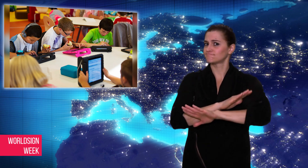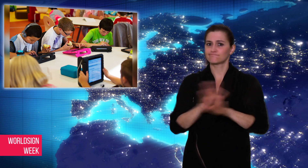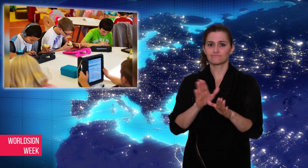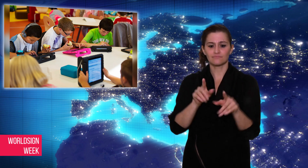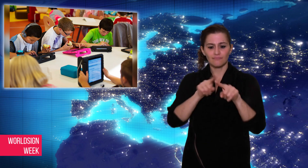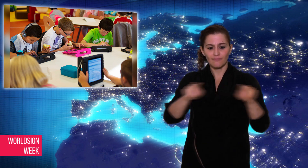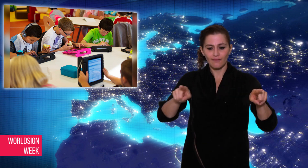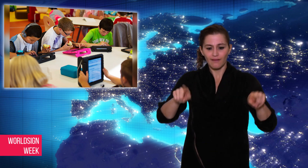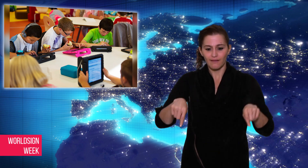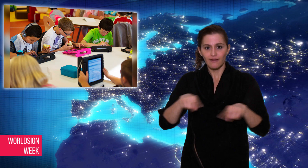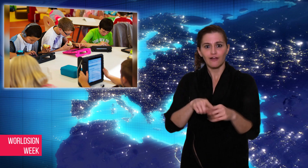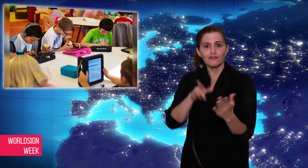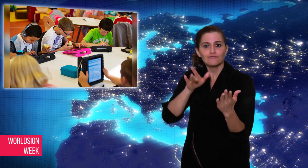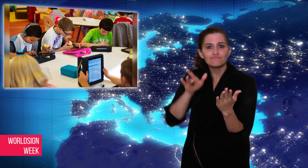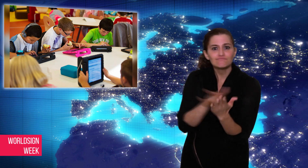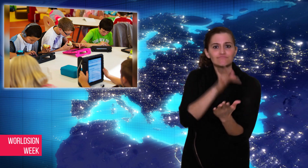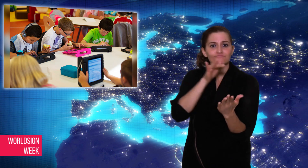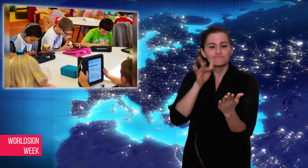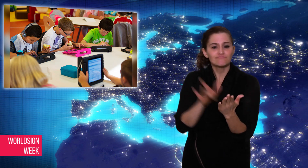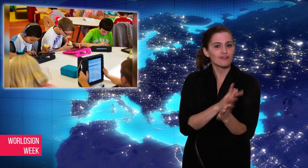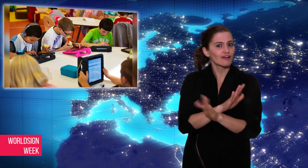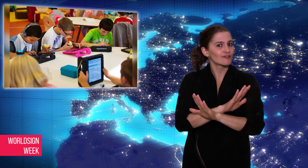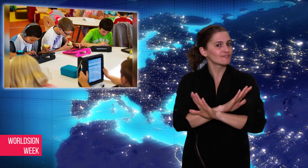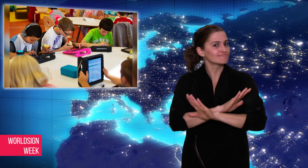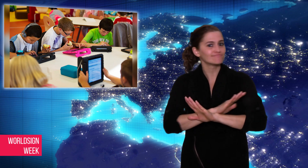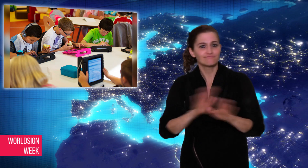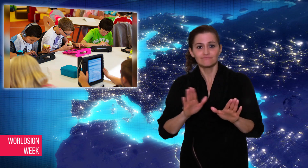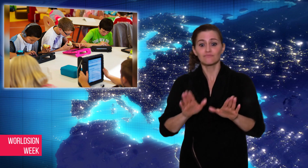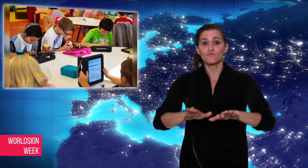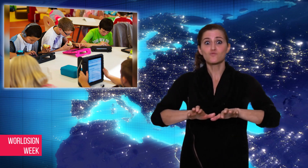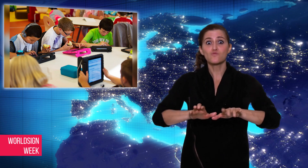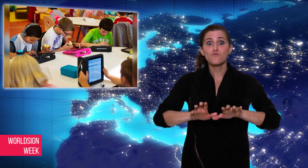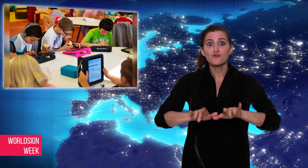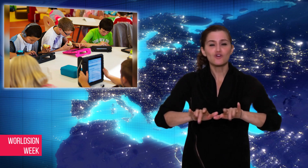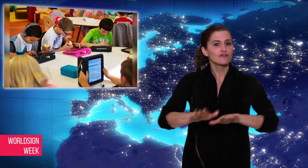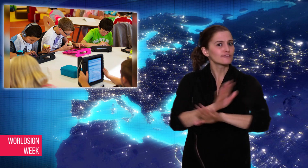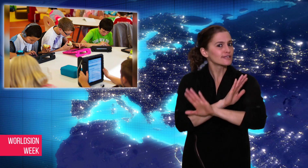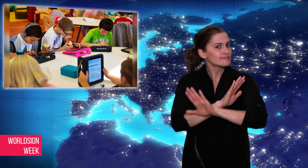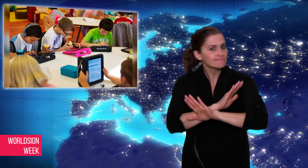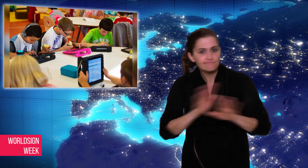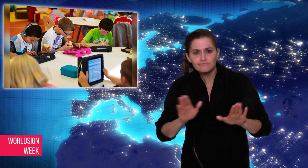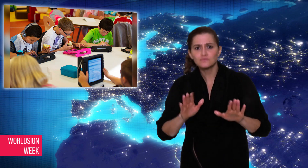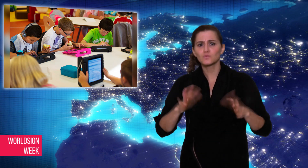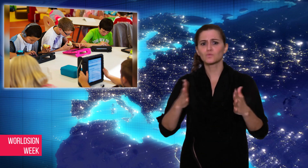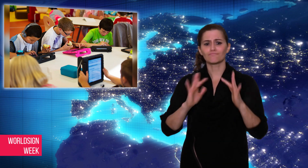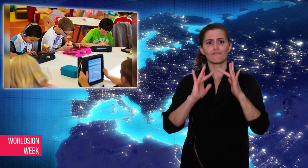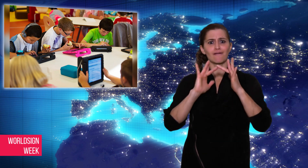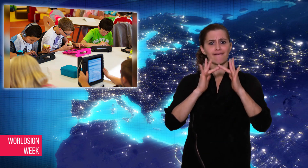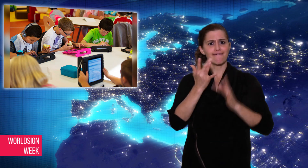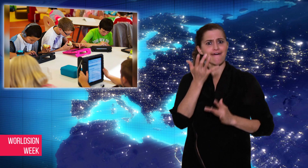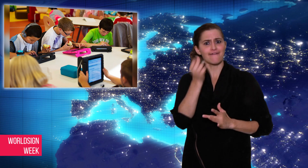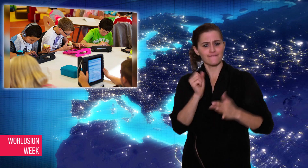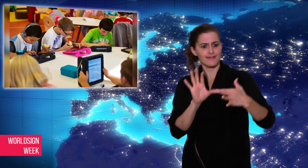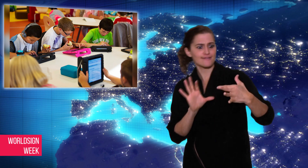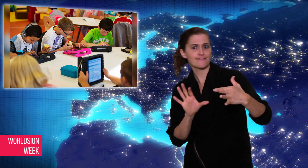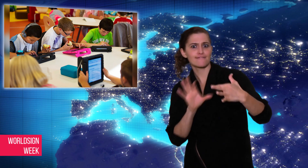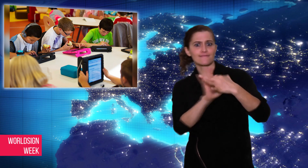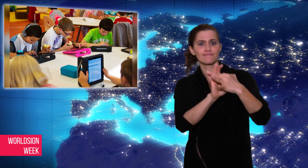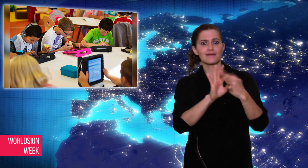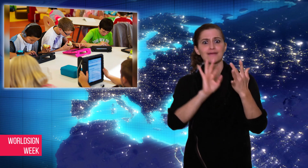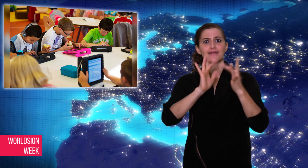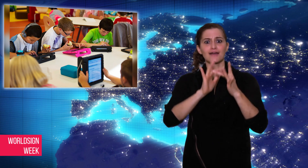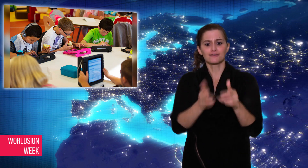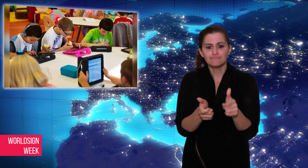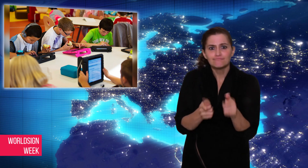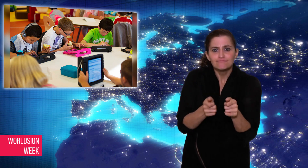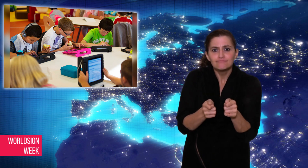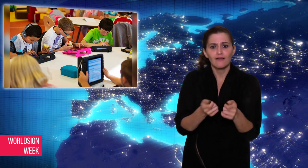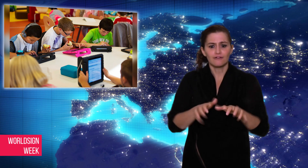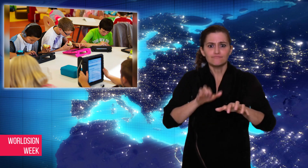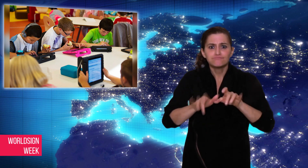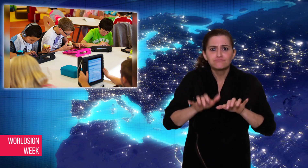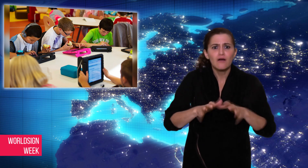computers, and other internet-